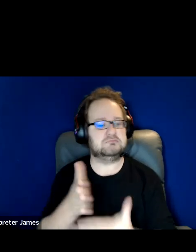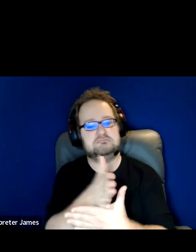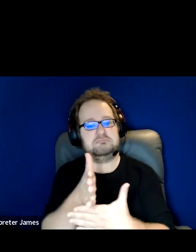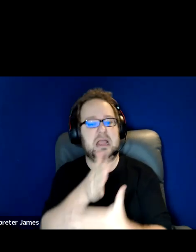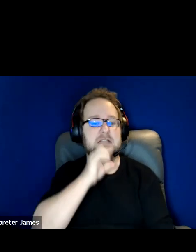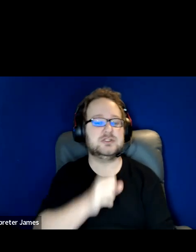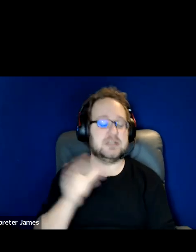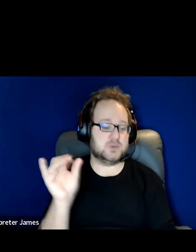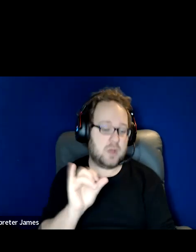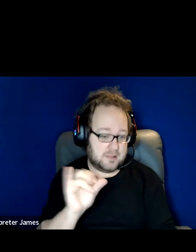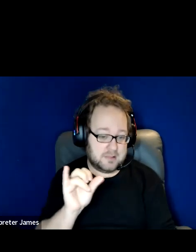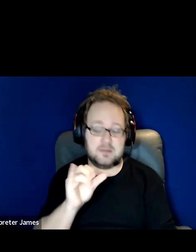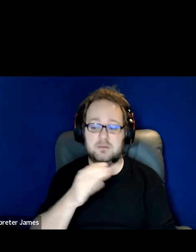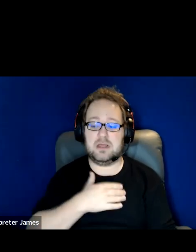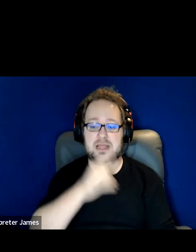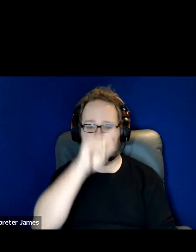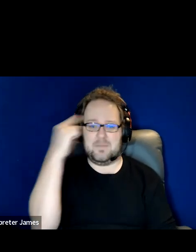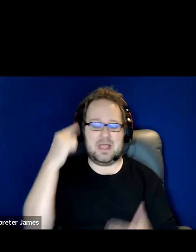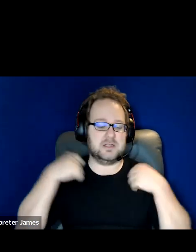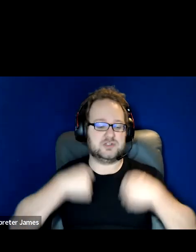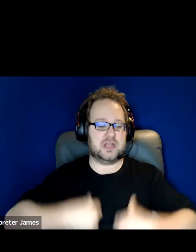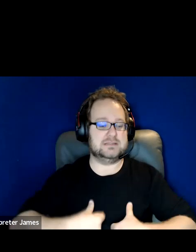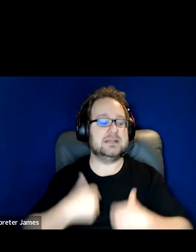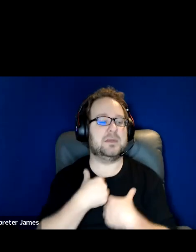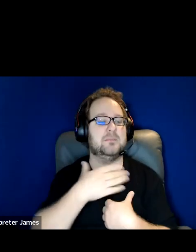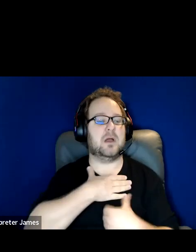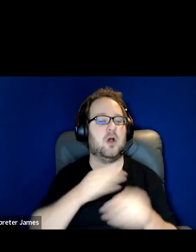Wearing a black jacket. I'm in my offices. I